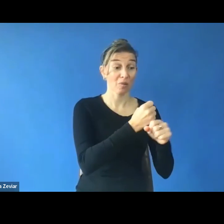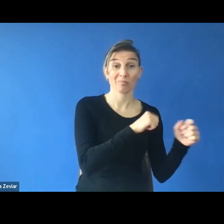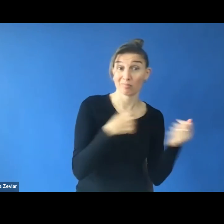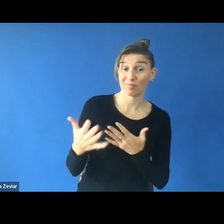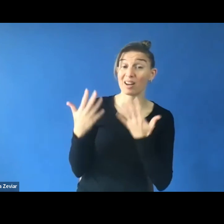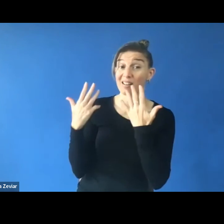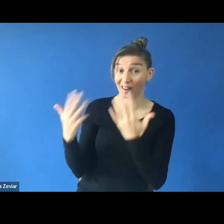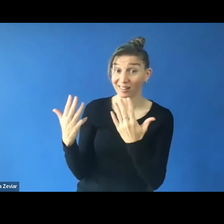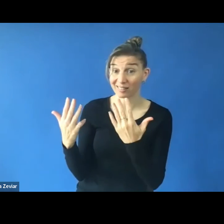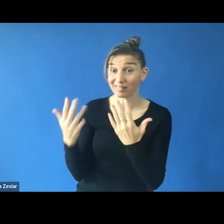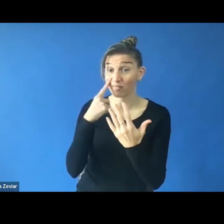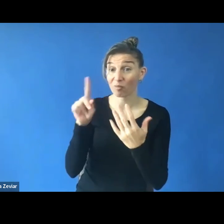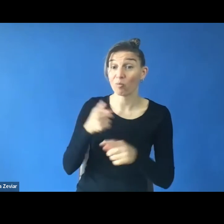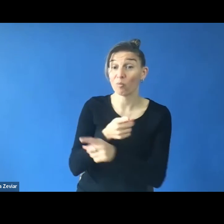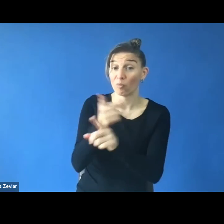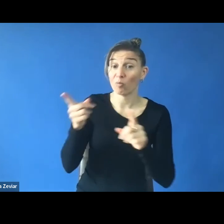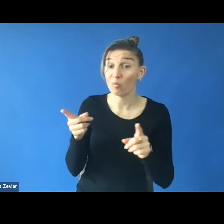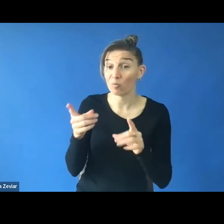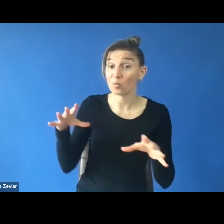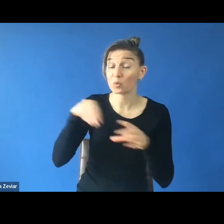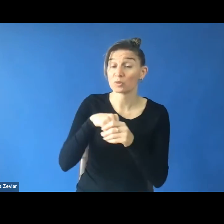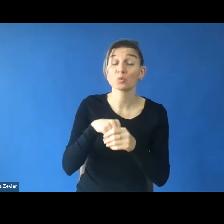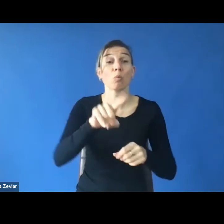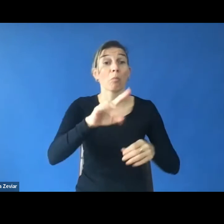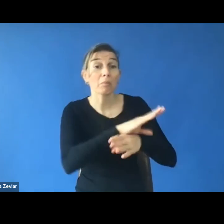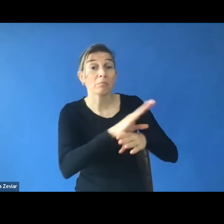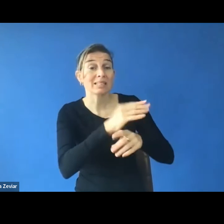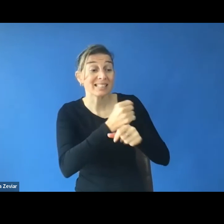The business sector needs to adapt diverse and inclusive practices